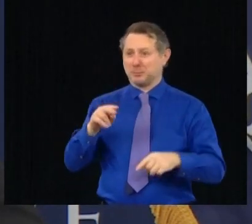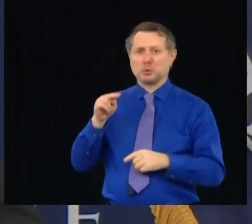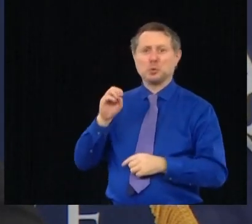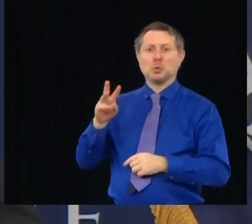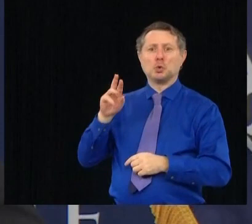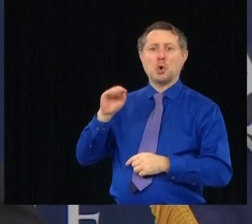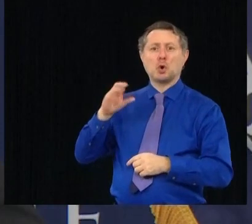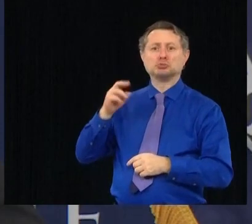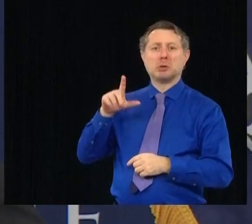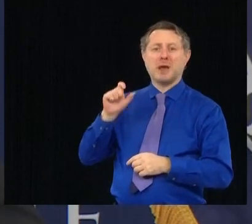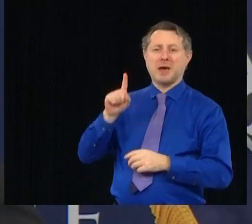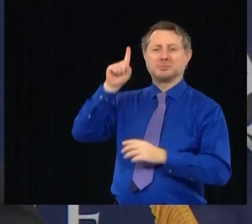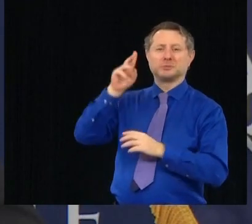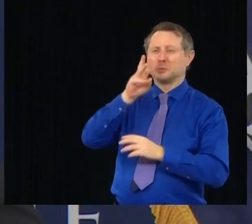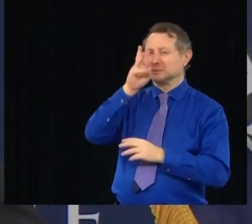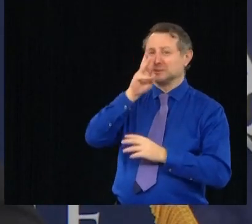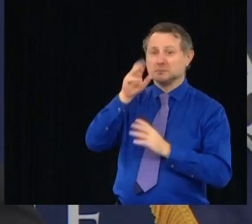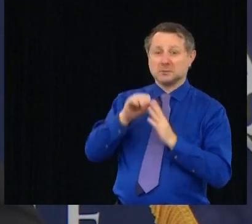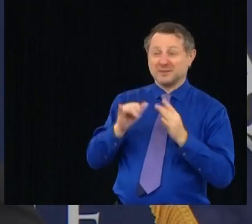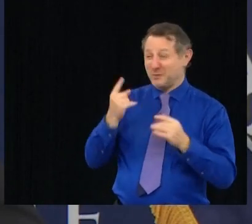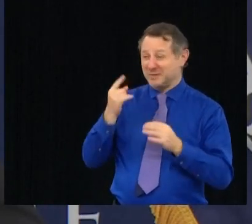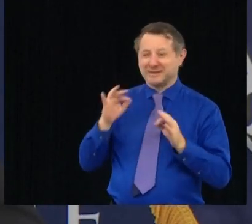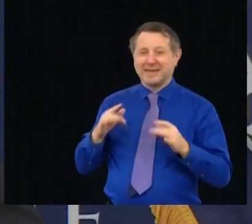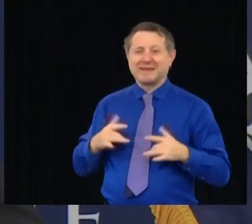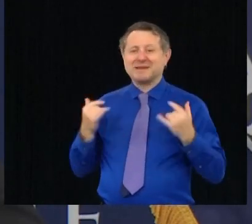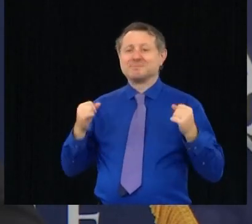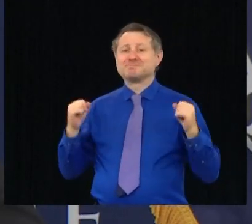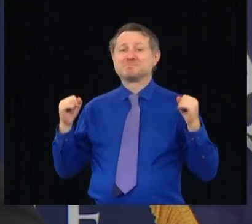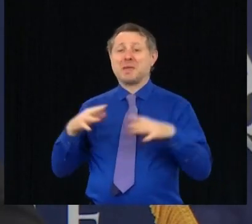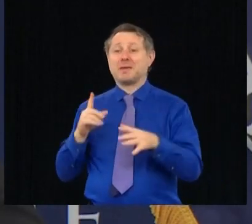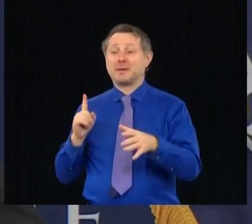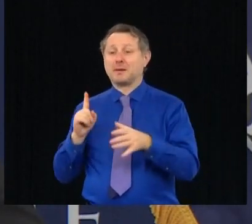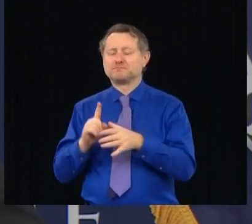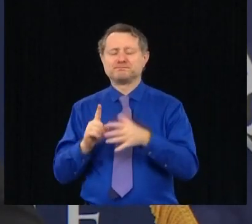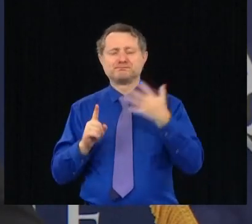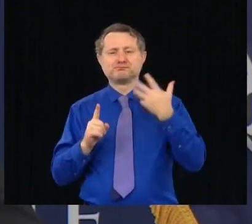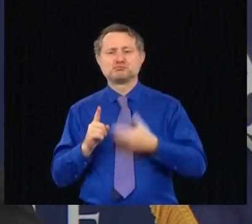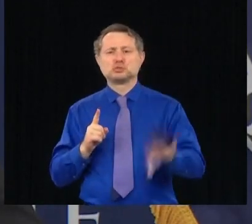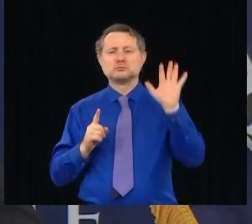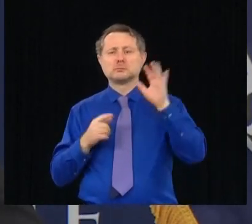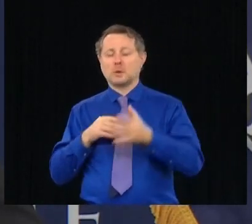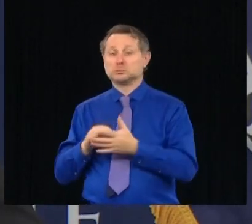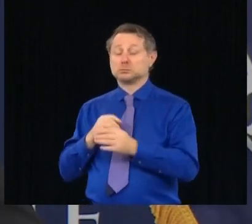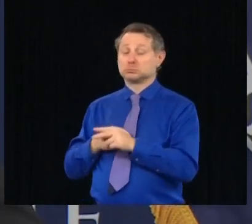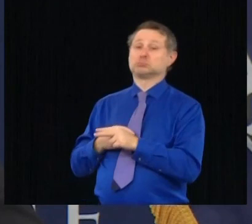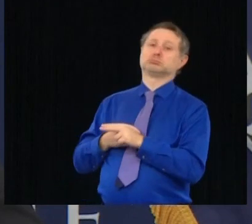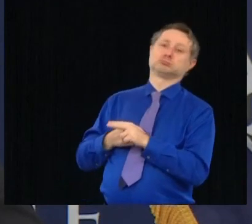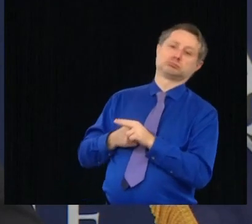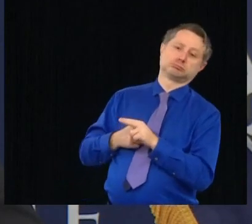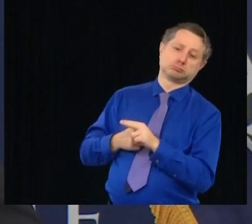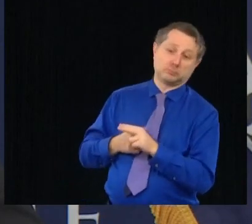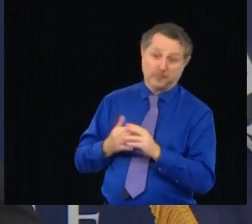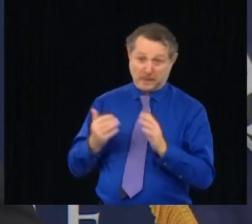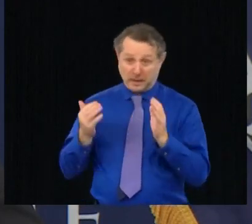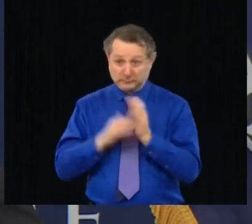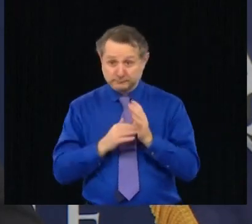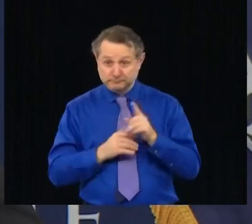THAT WAS NEW ROCHELLE AND WEST CHESTER.